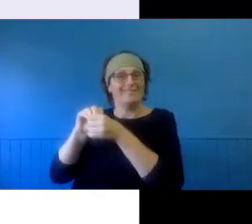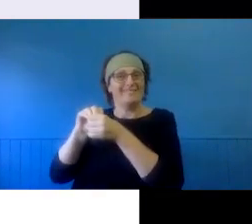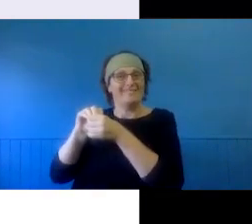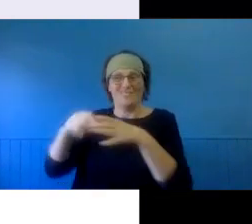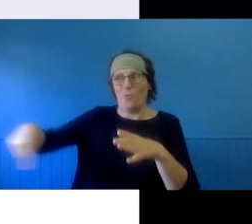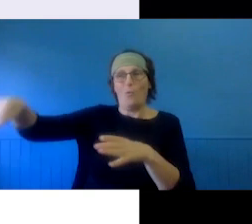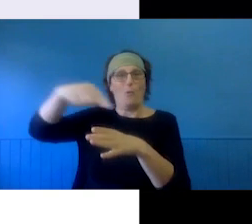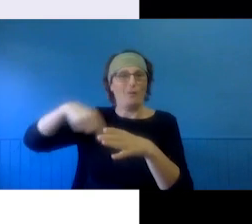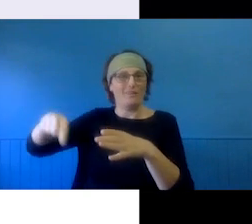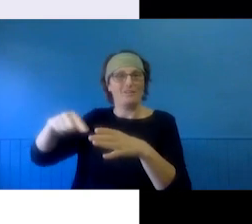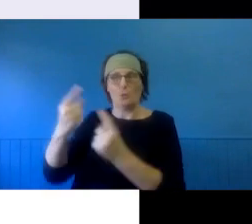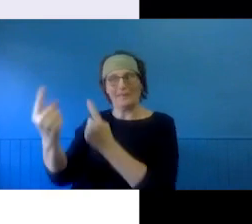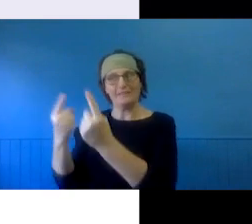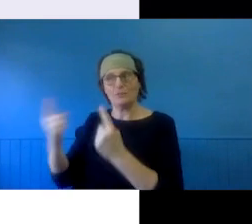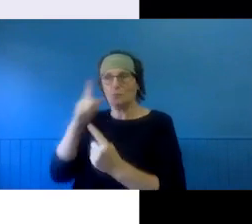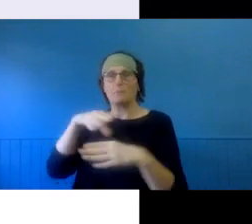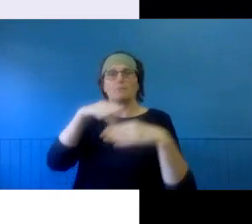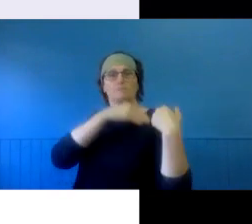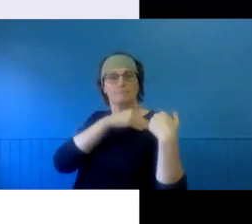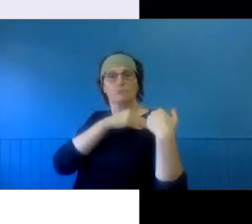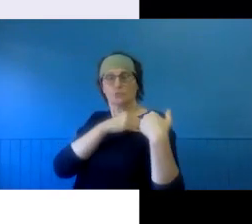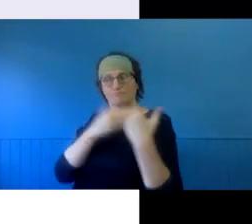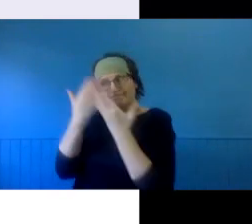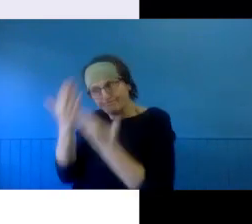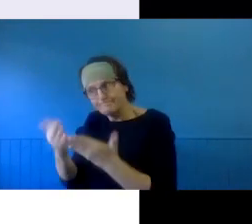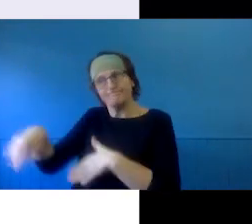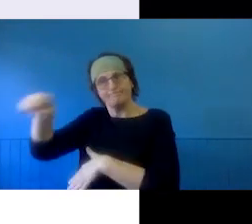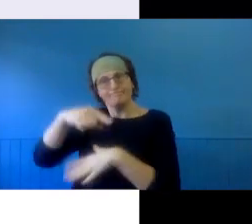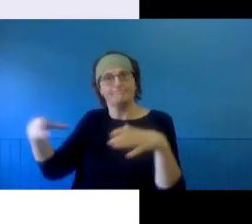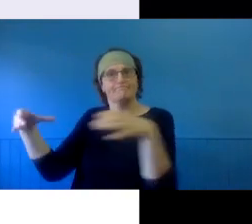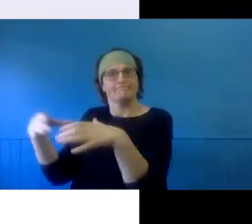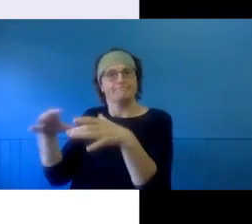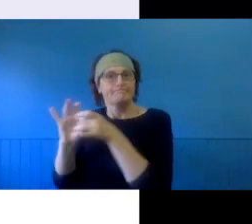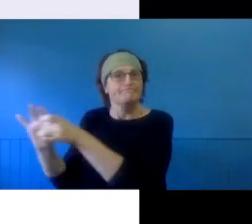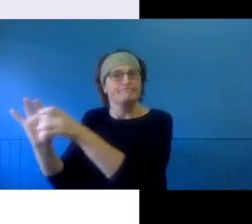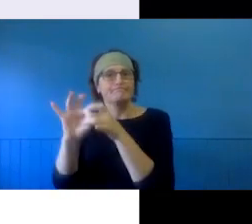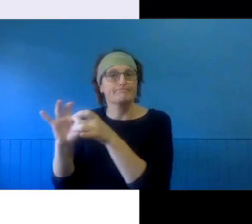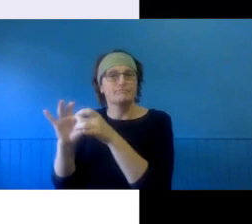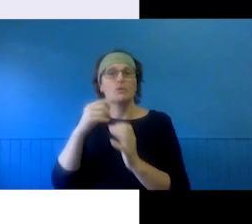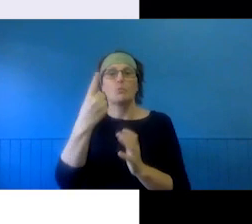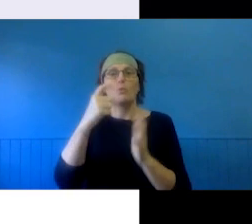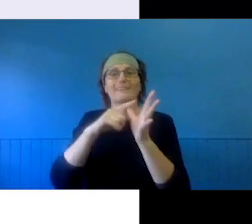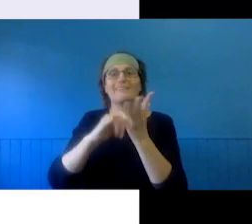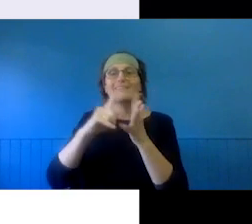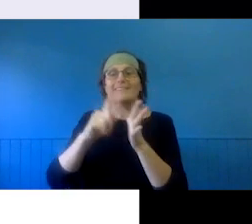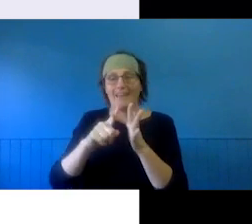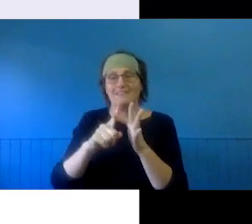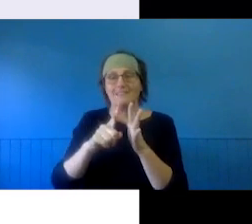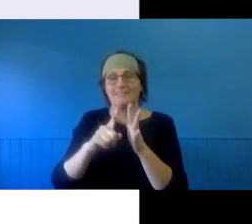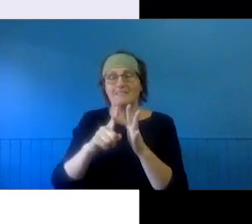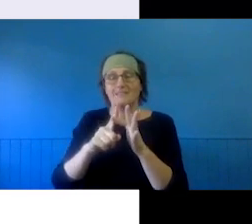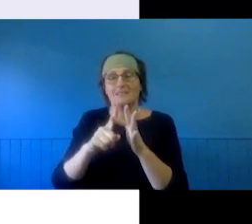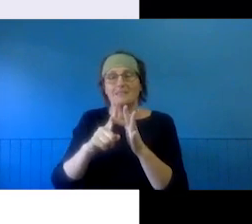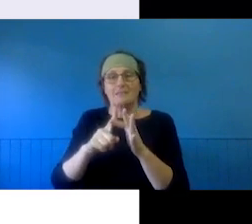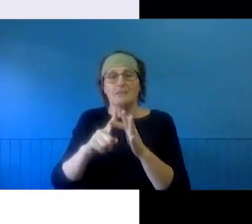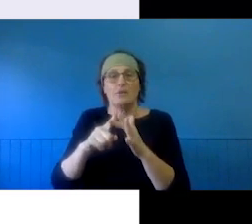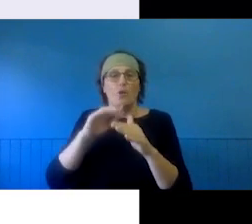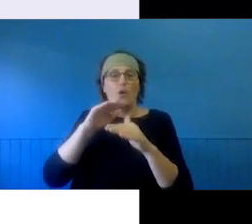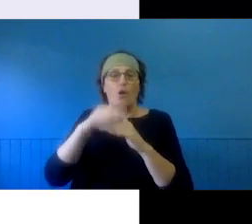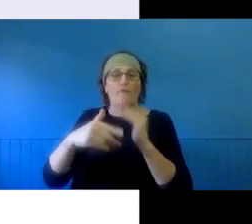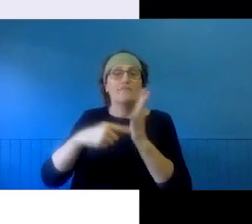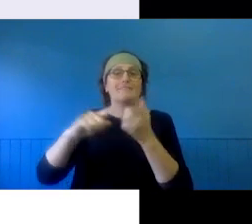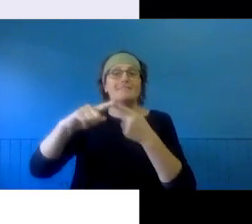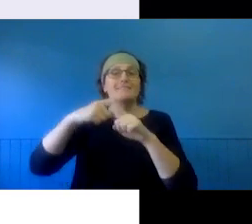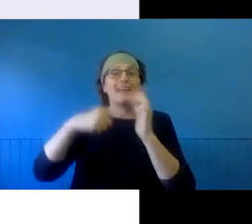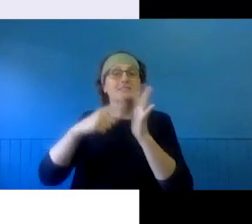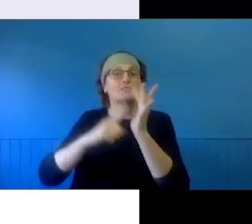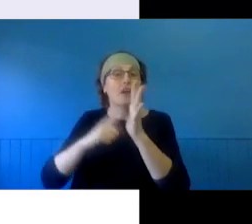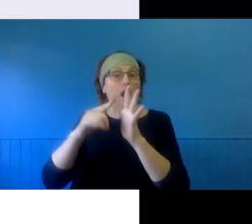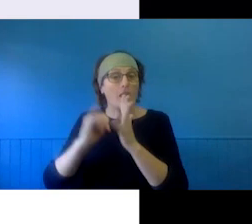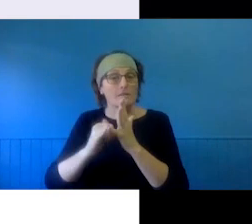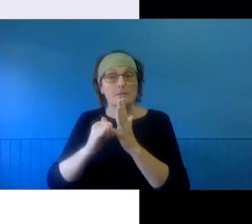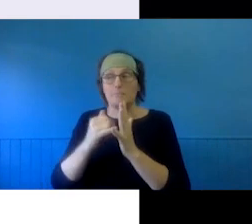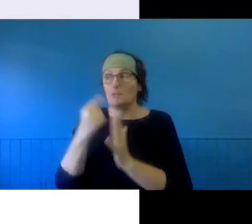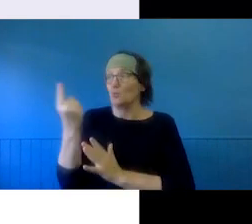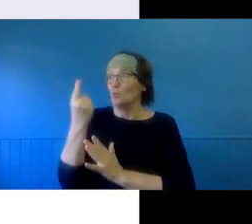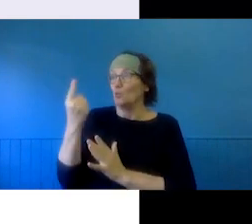collective. It is recognised in a case called Bullnabul that